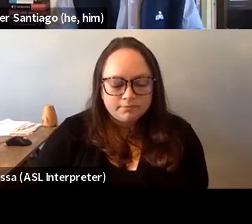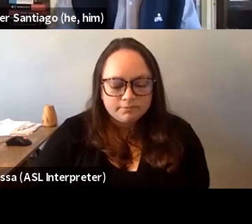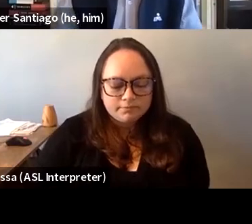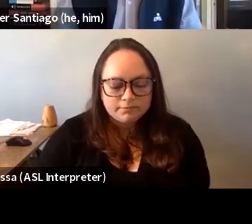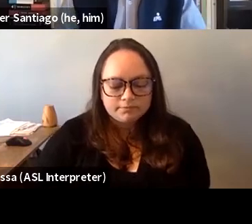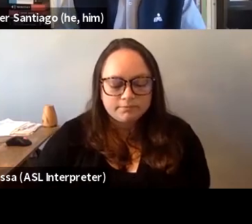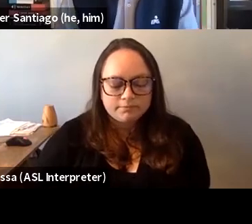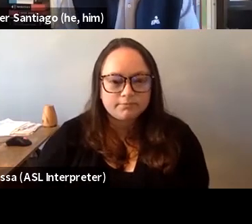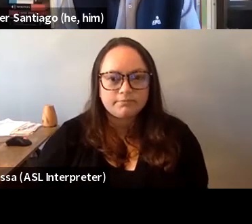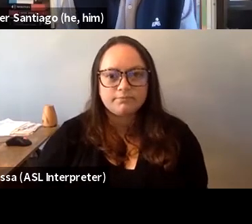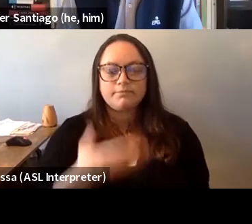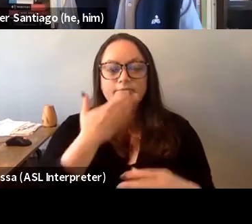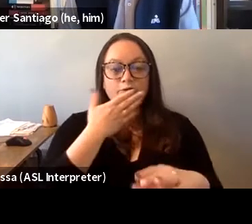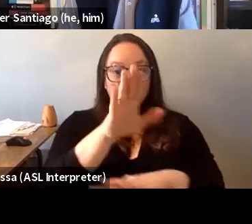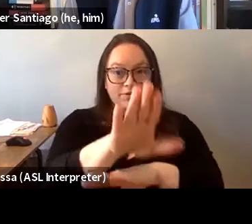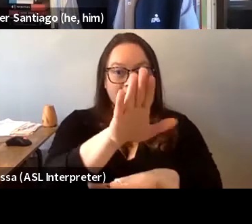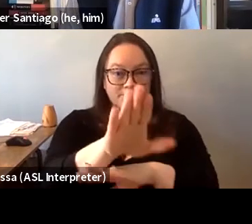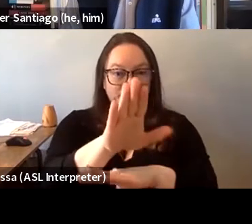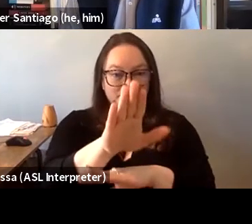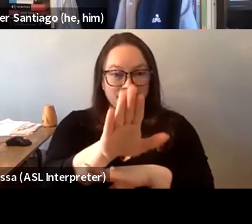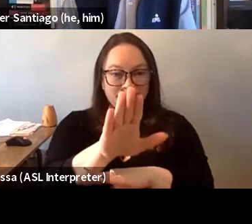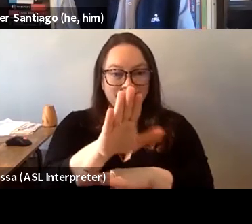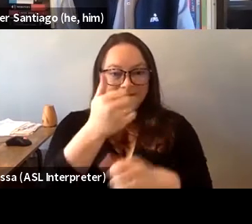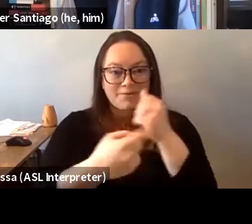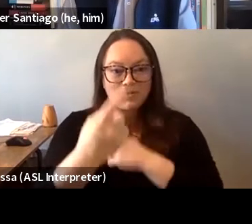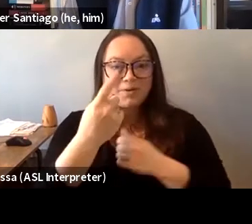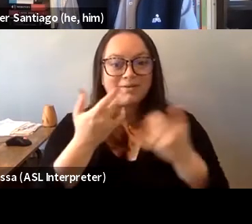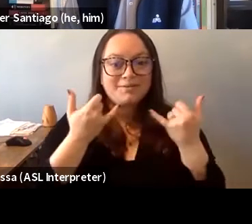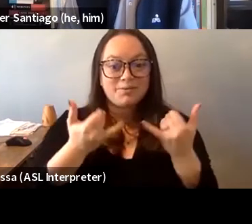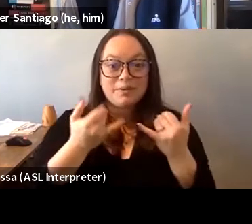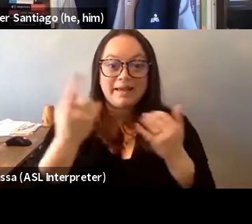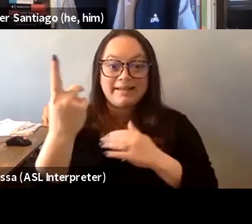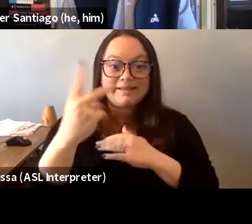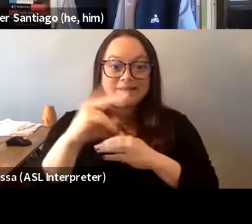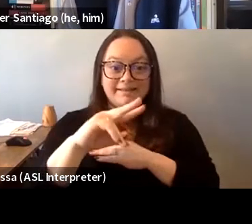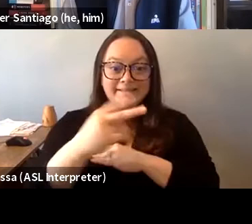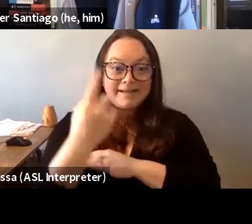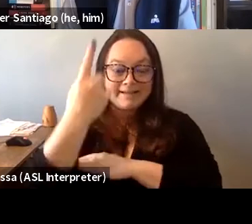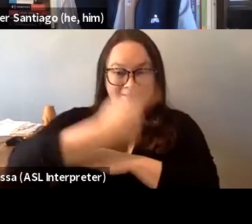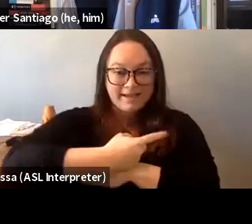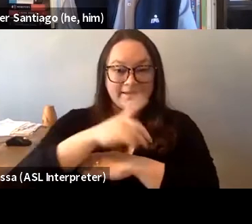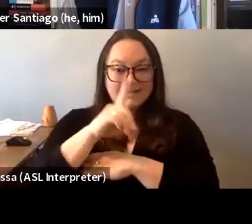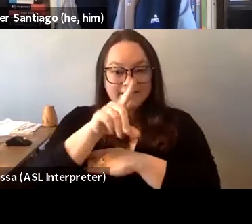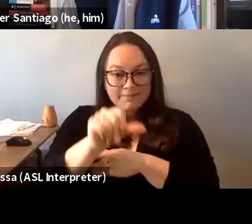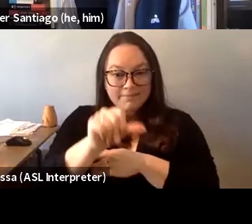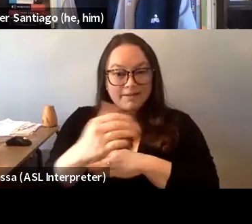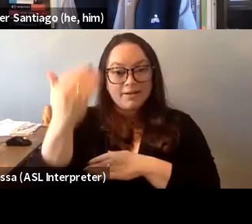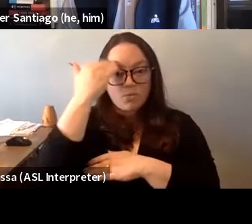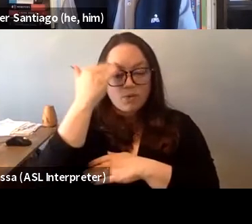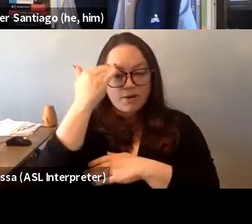So good afternoon, everyone. Welcome to day two of disability awareness week at Kingsborough Community College. My name is